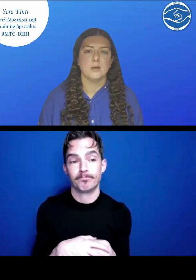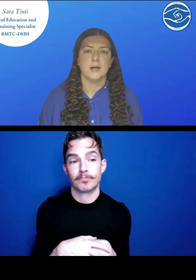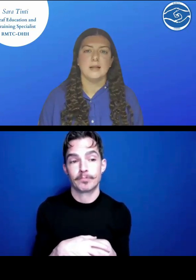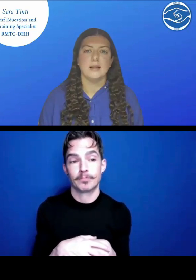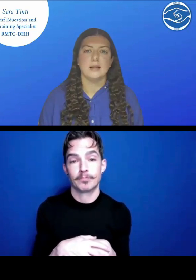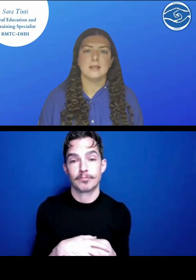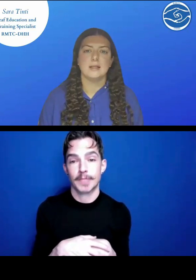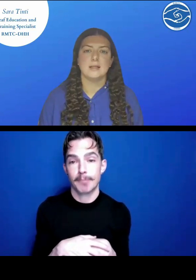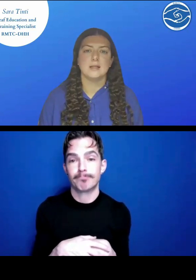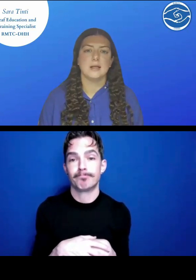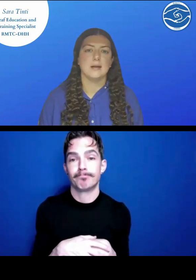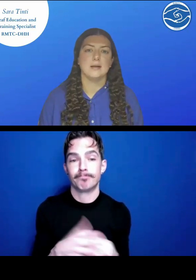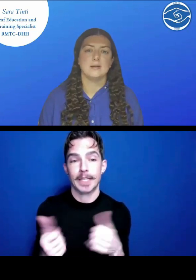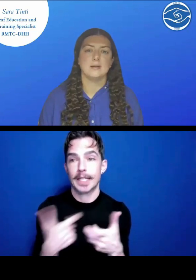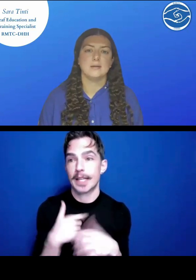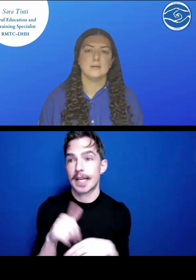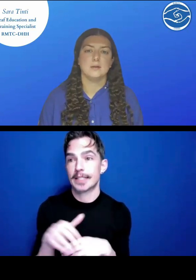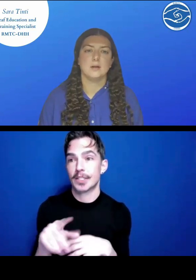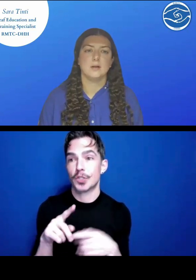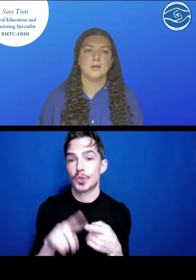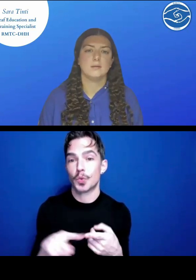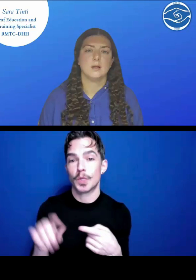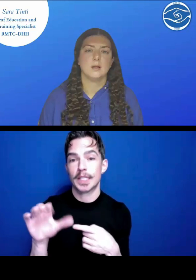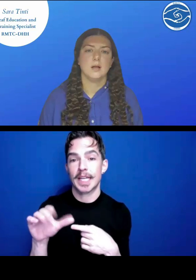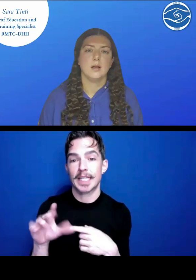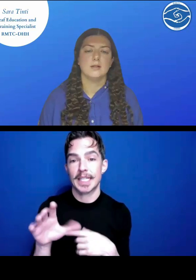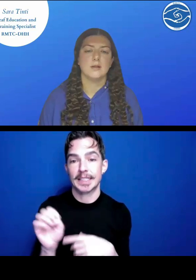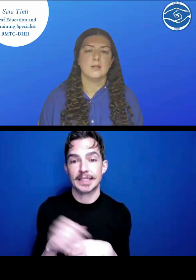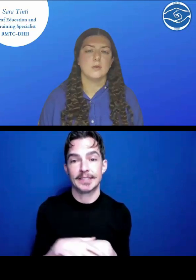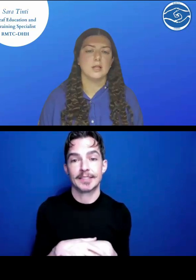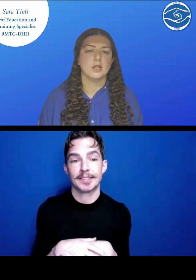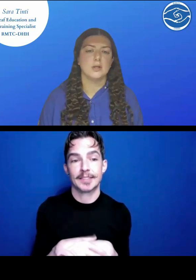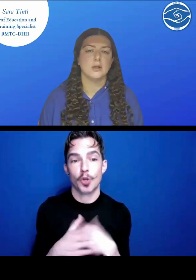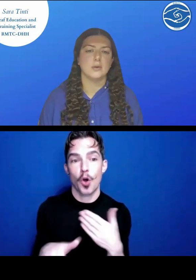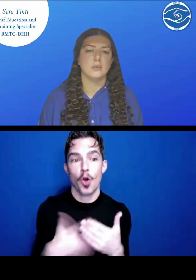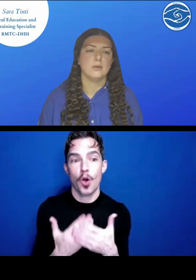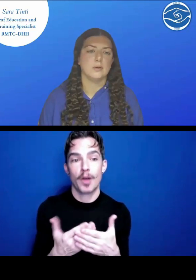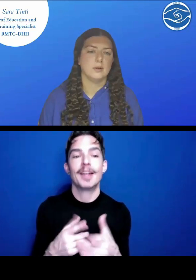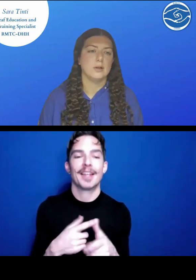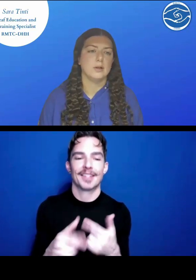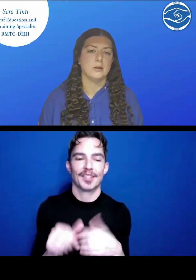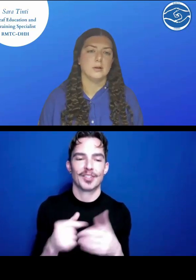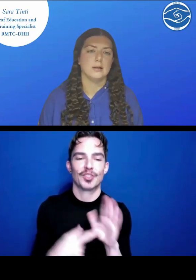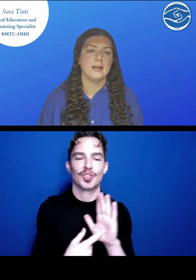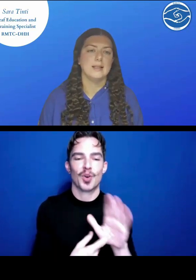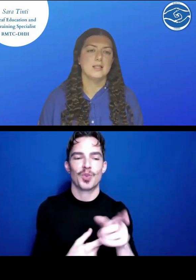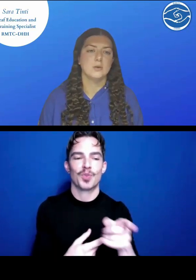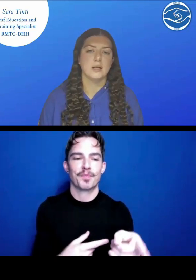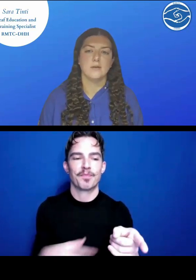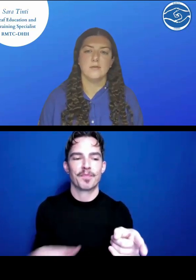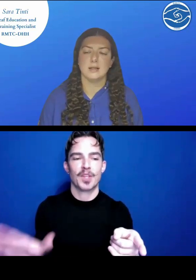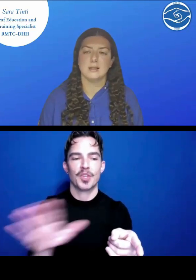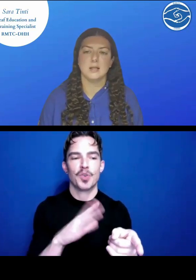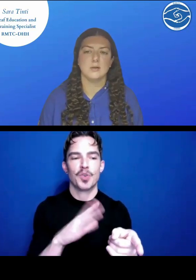Yep. Anything that I sent to Candace all. So this will then show you your history of things that